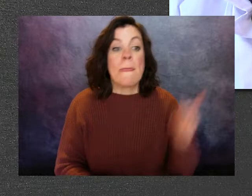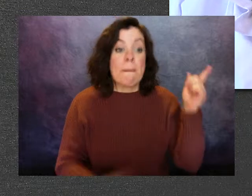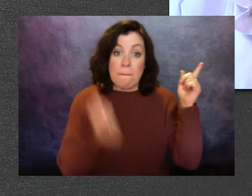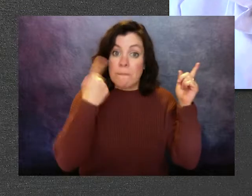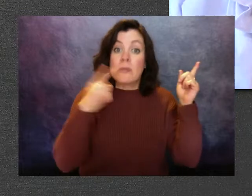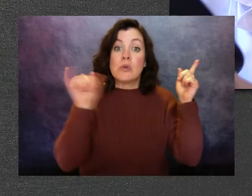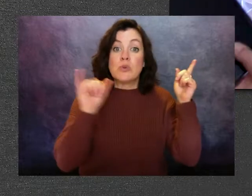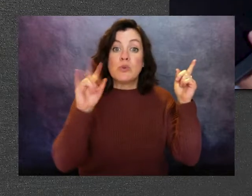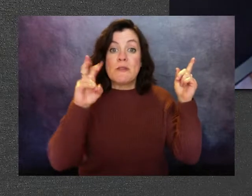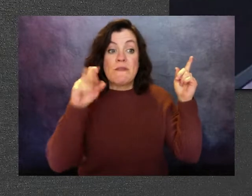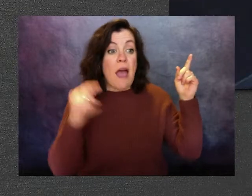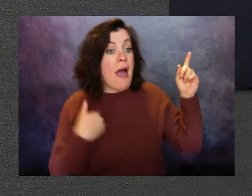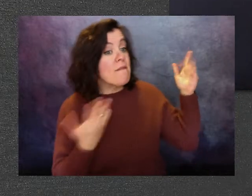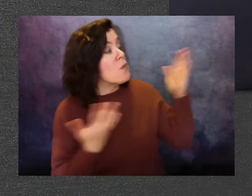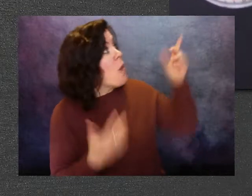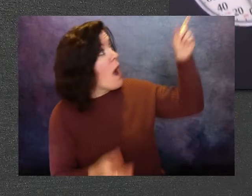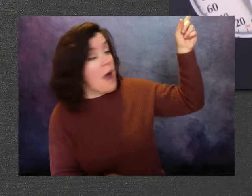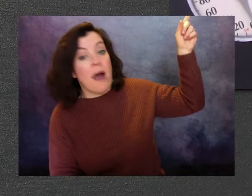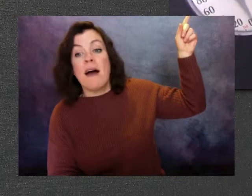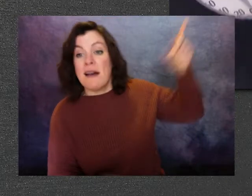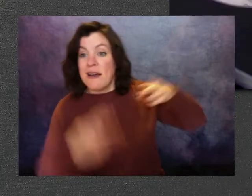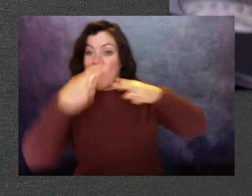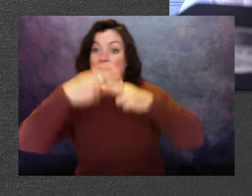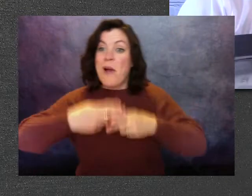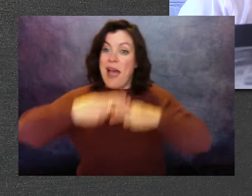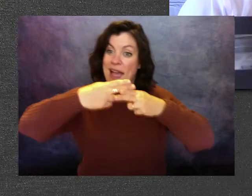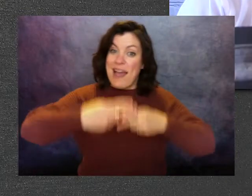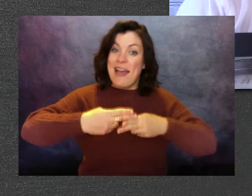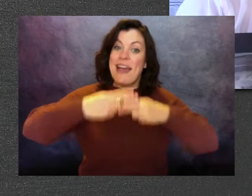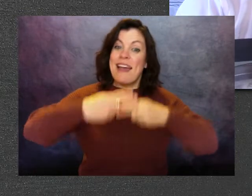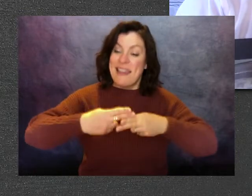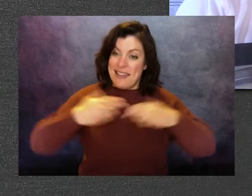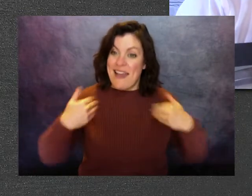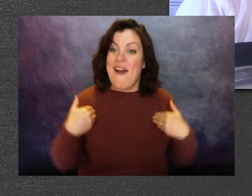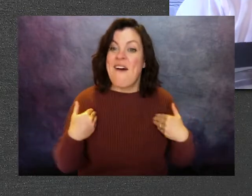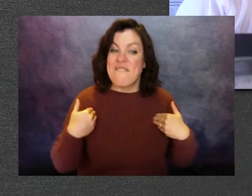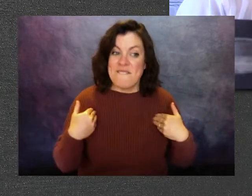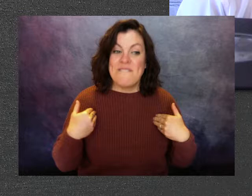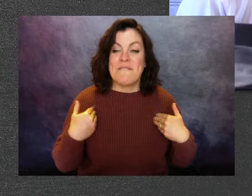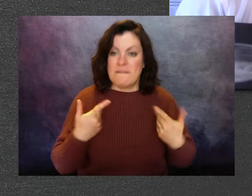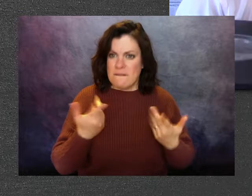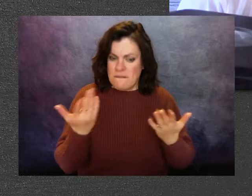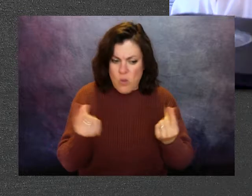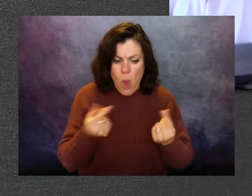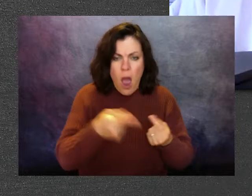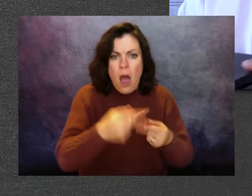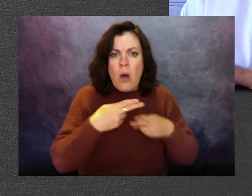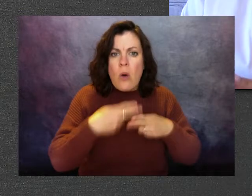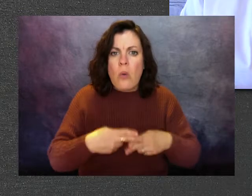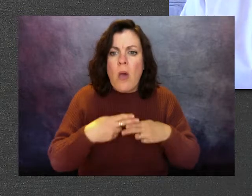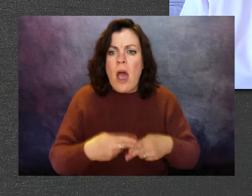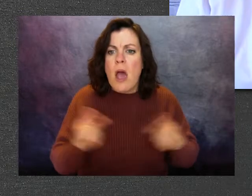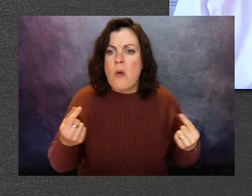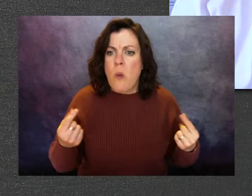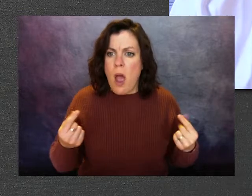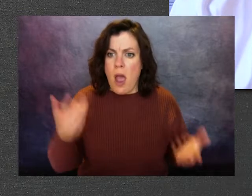when you go to the doctor. They might use a little table top scale like this, or they might use a big scale